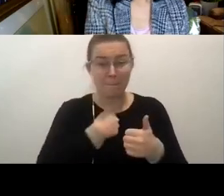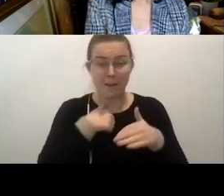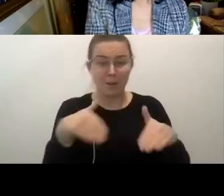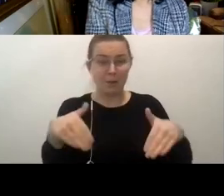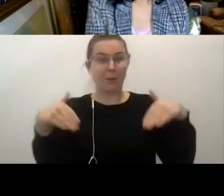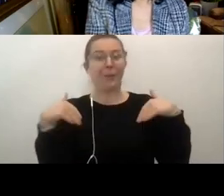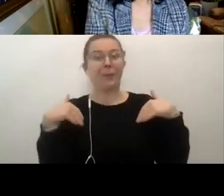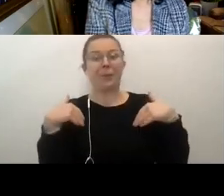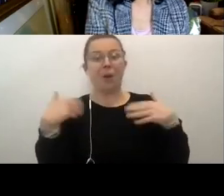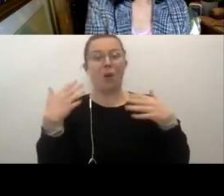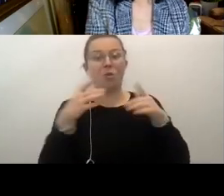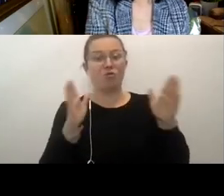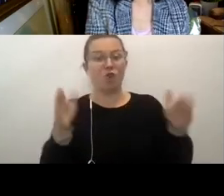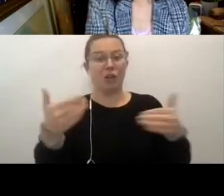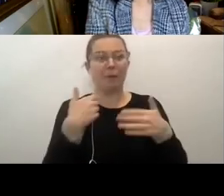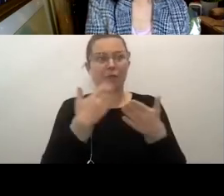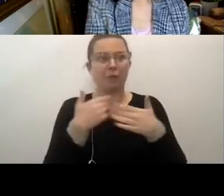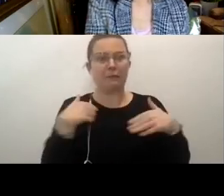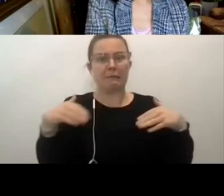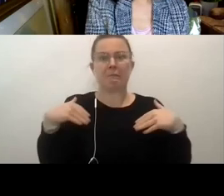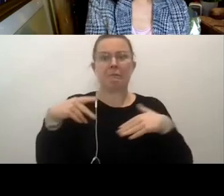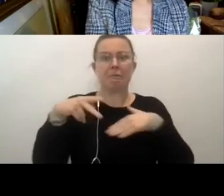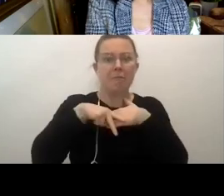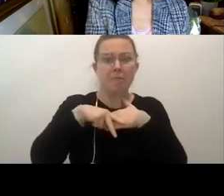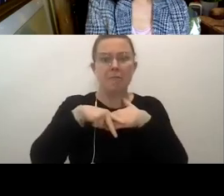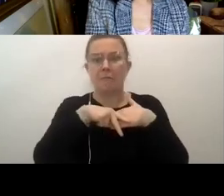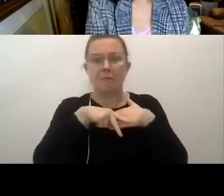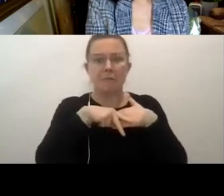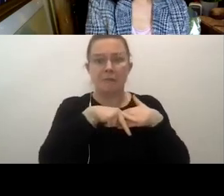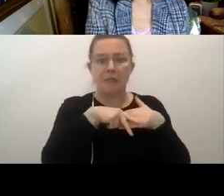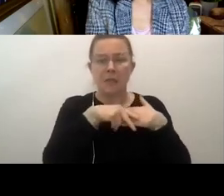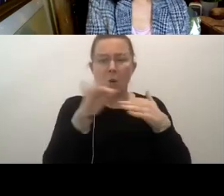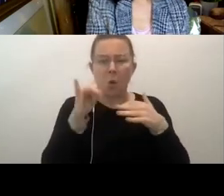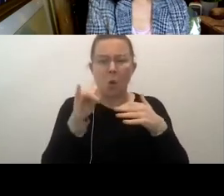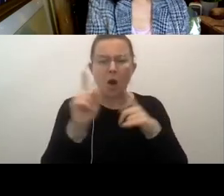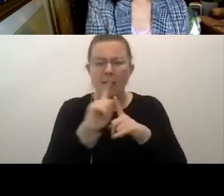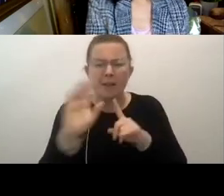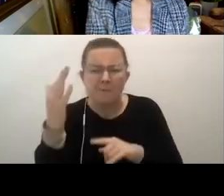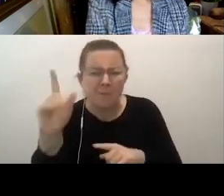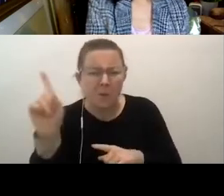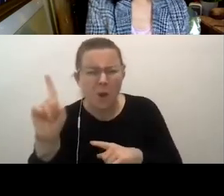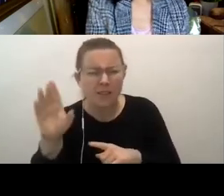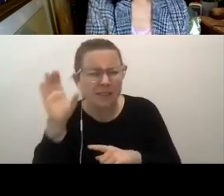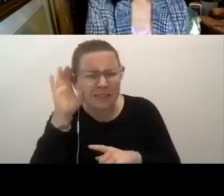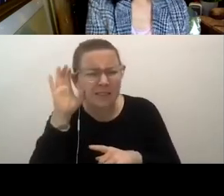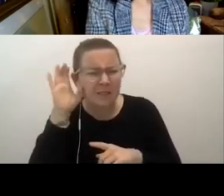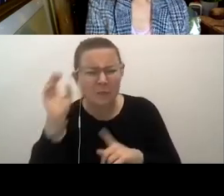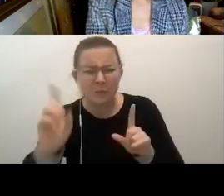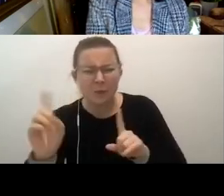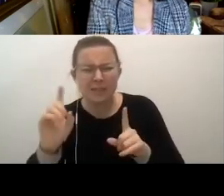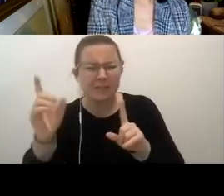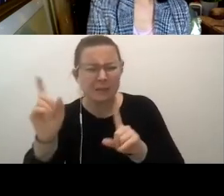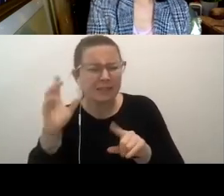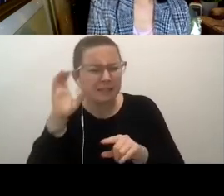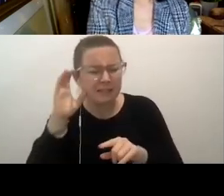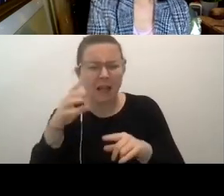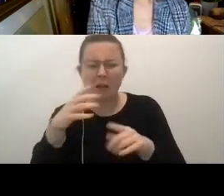against the wall or kind of trying to lean in and angle my ear. It was just such a different